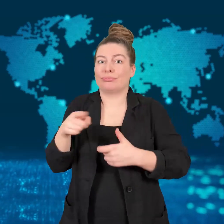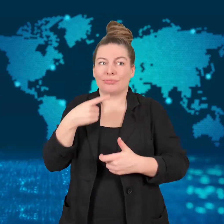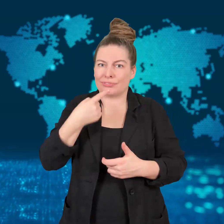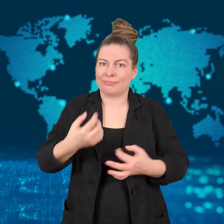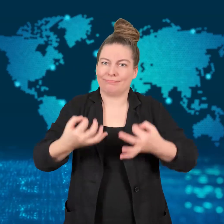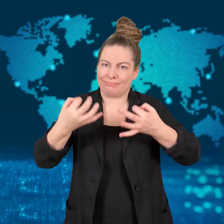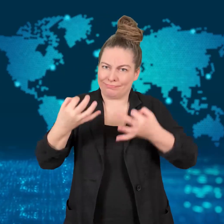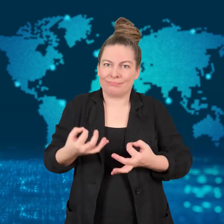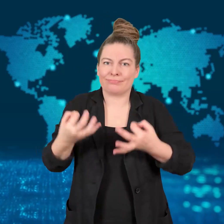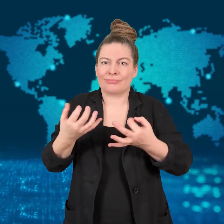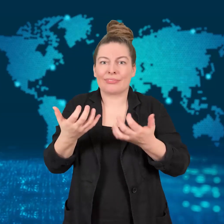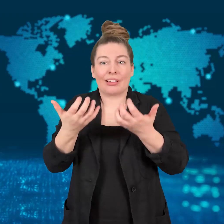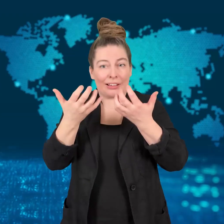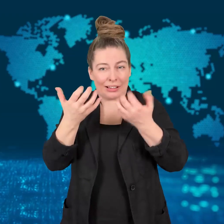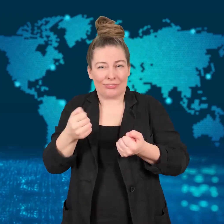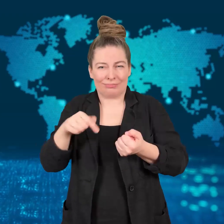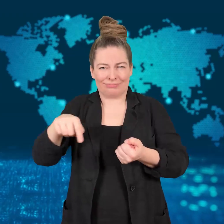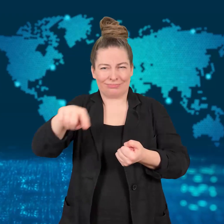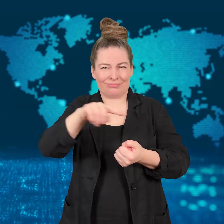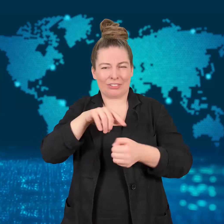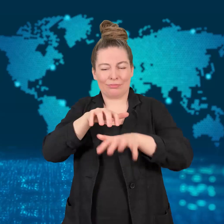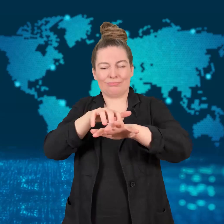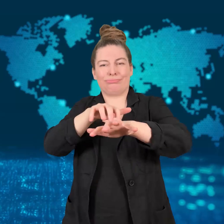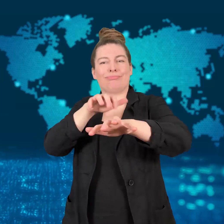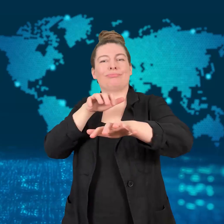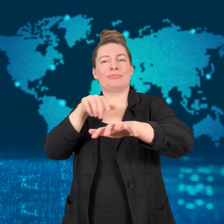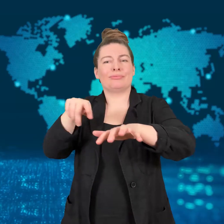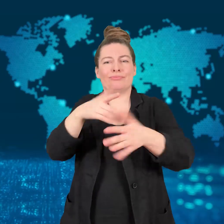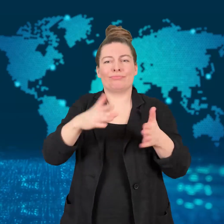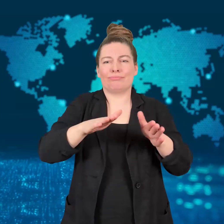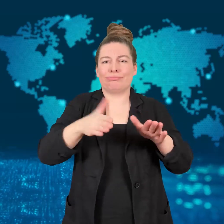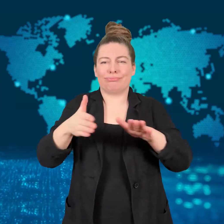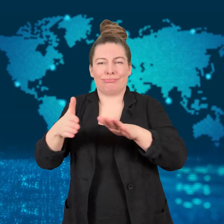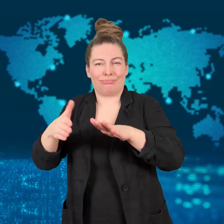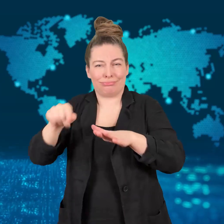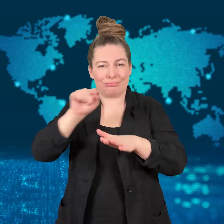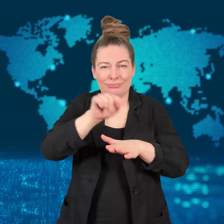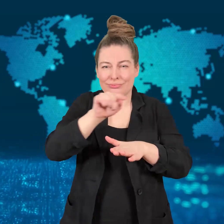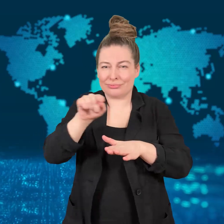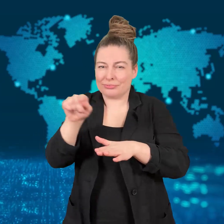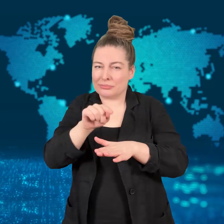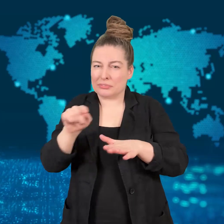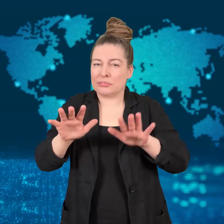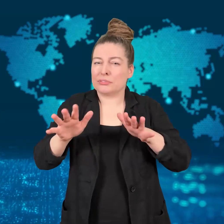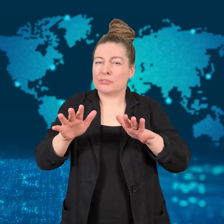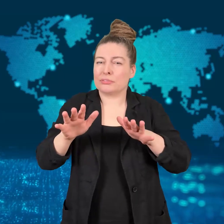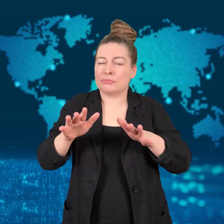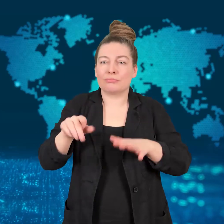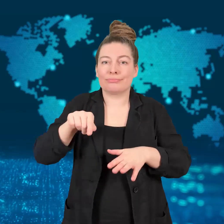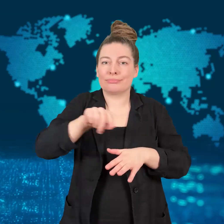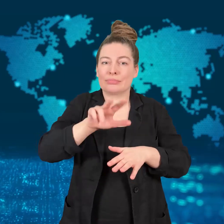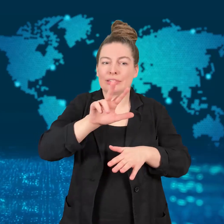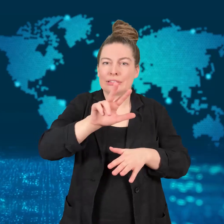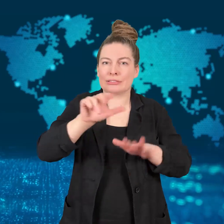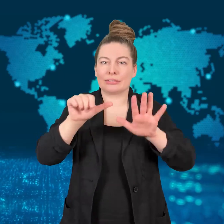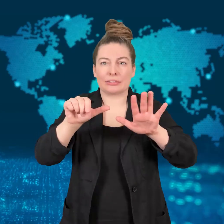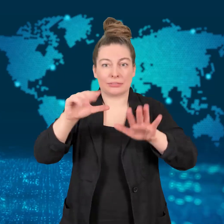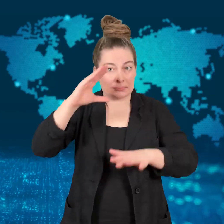Firefighters have confirmed that there were at least 36 men